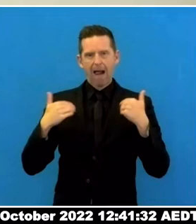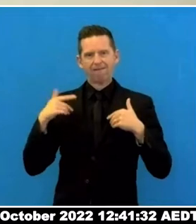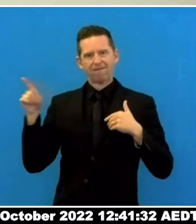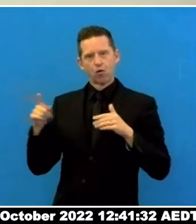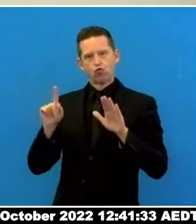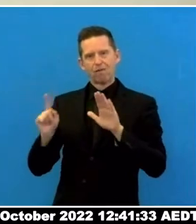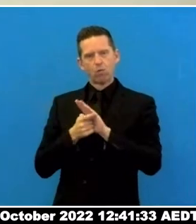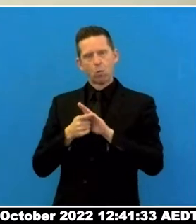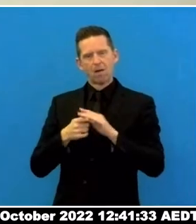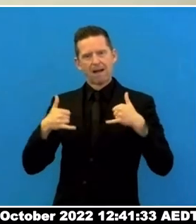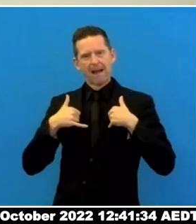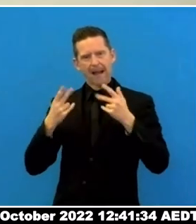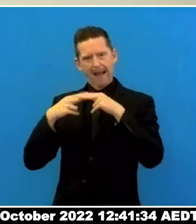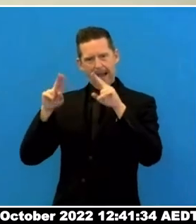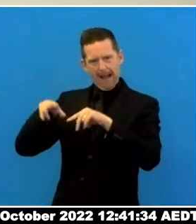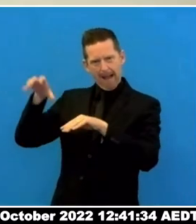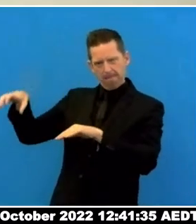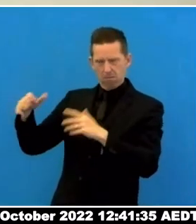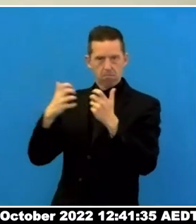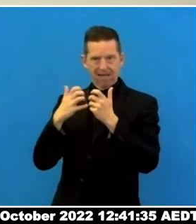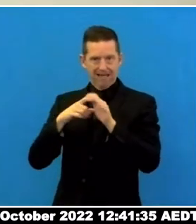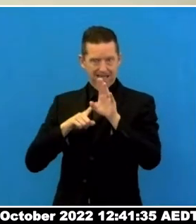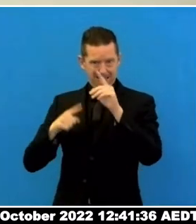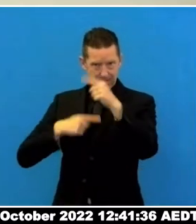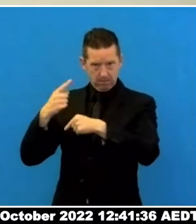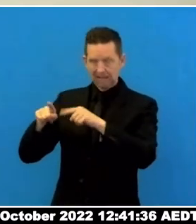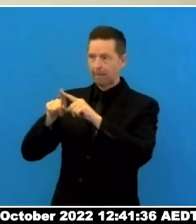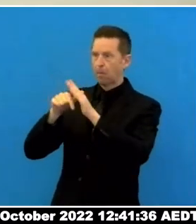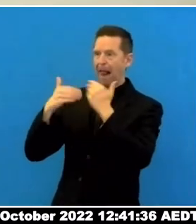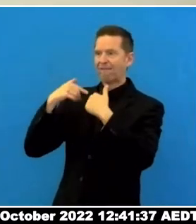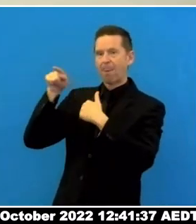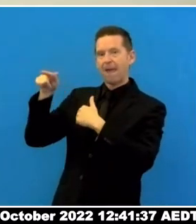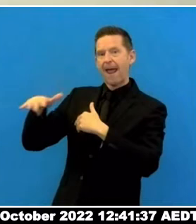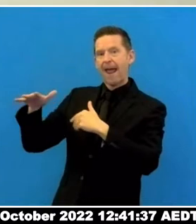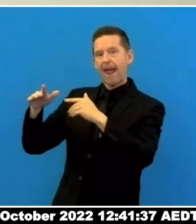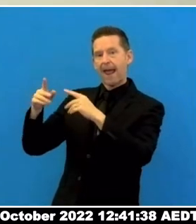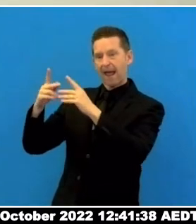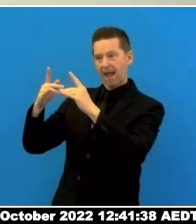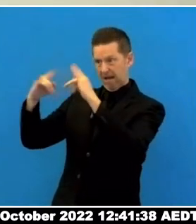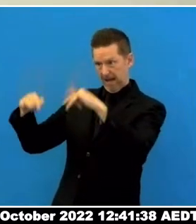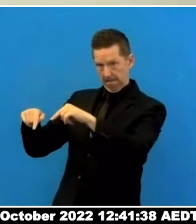had experienced a traumatic sexual assault in the refugee camp. And he presented with significant I will call him John